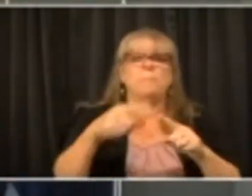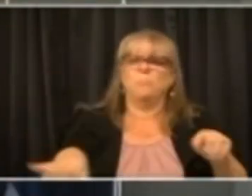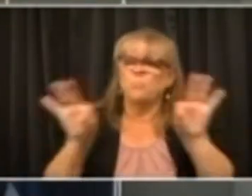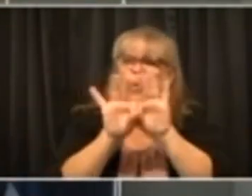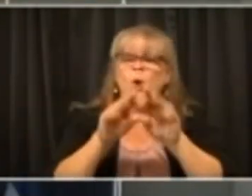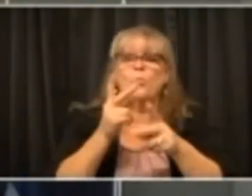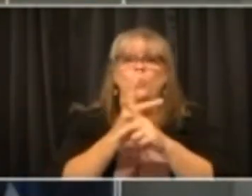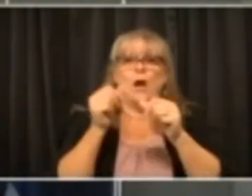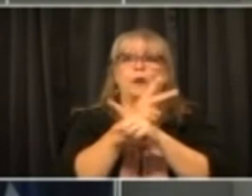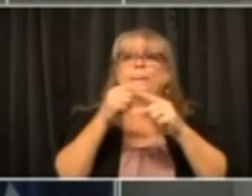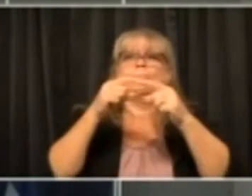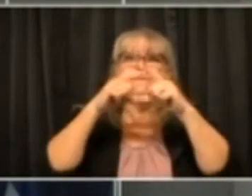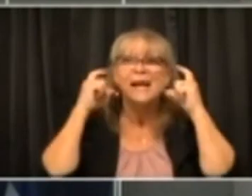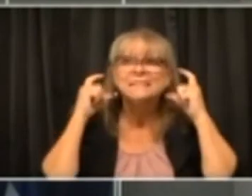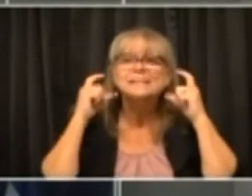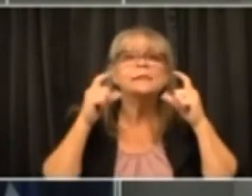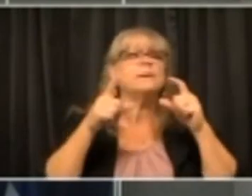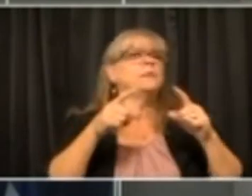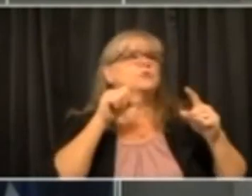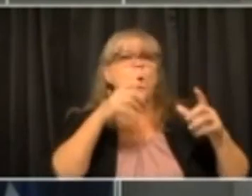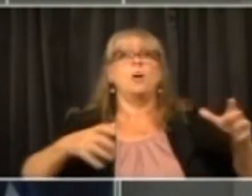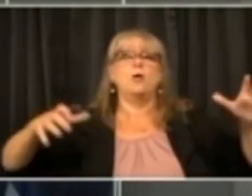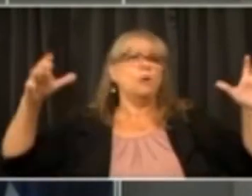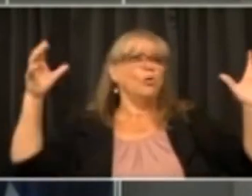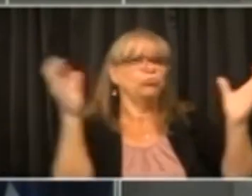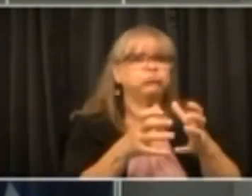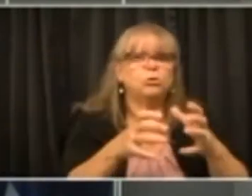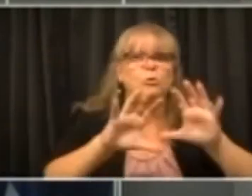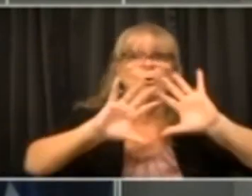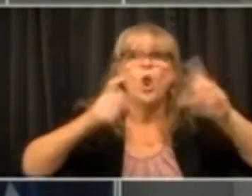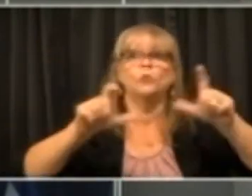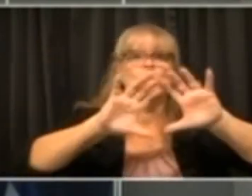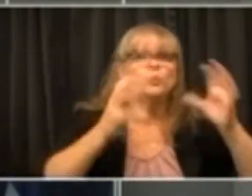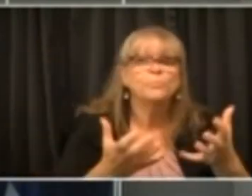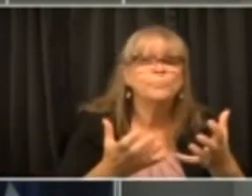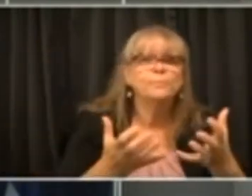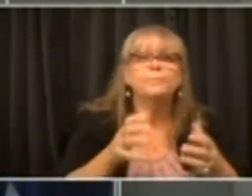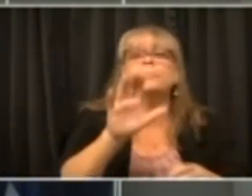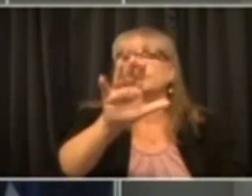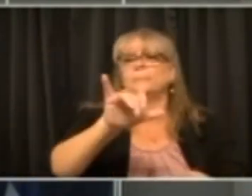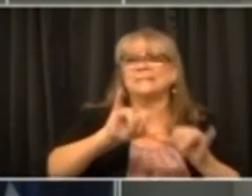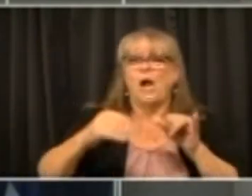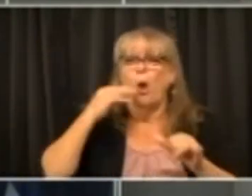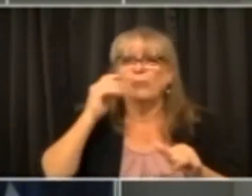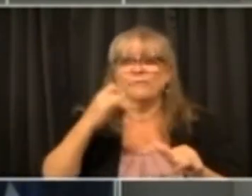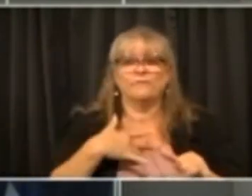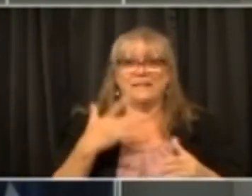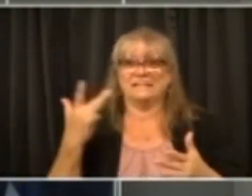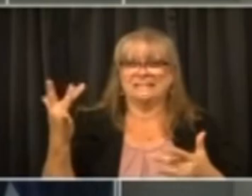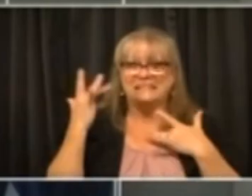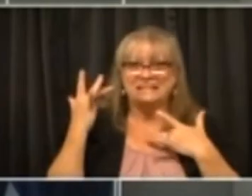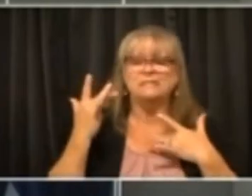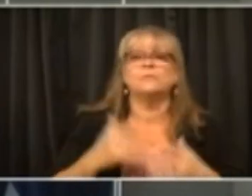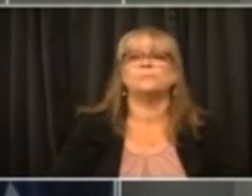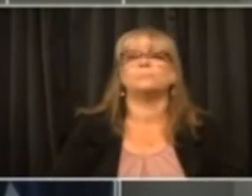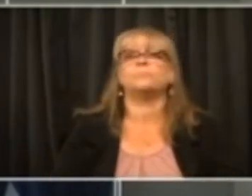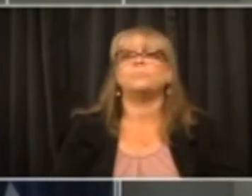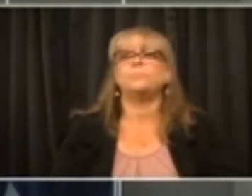thank you doctor for that informative presentation if there's some medical questions we'll be happy to direct them to you as well and we appreciate